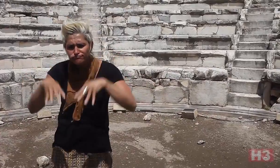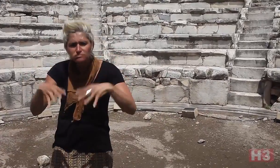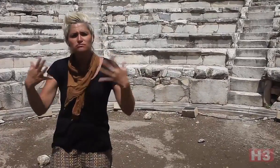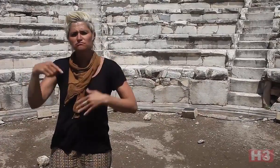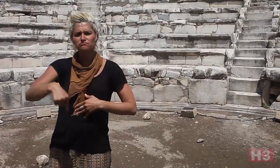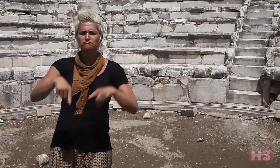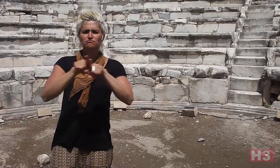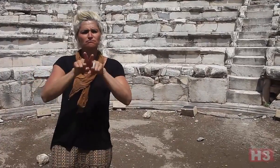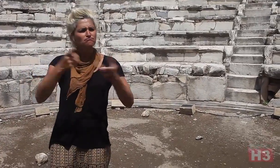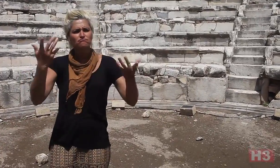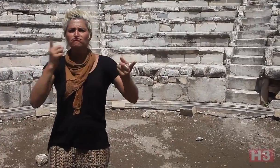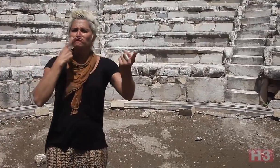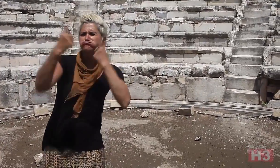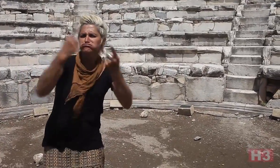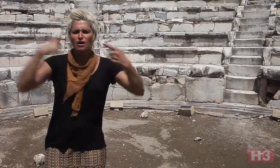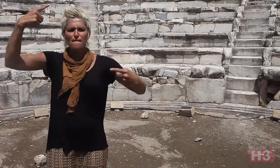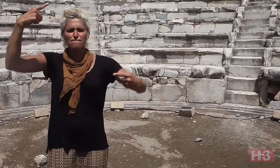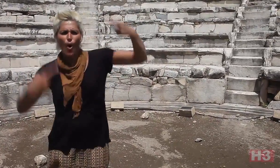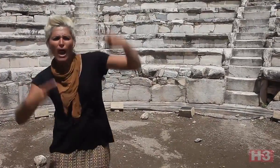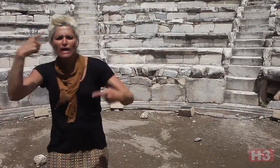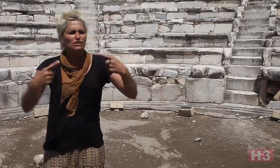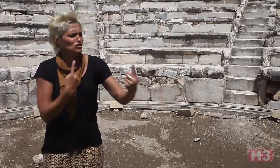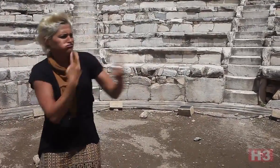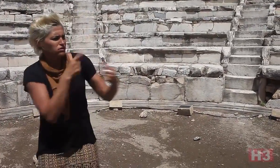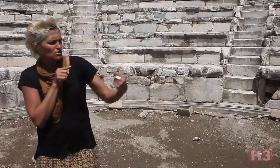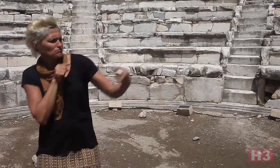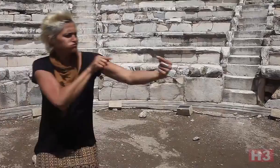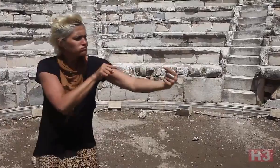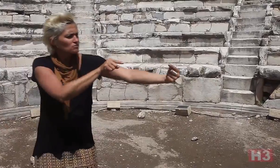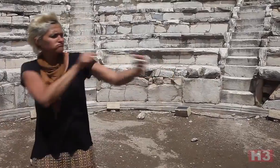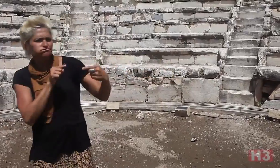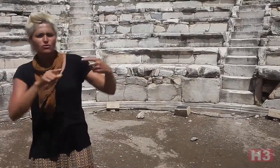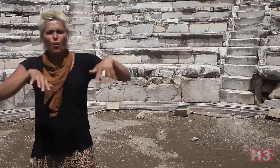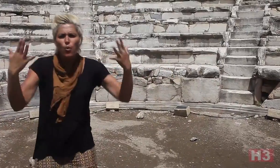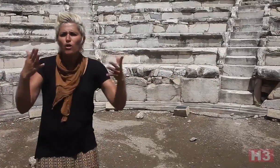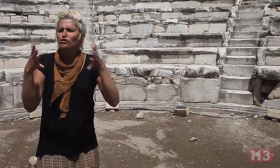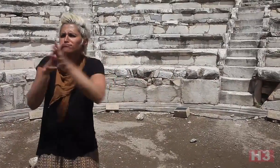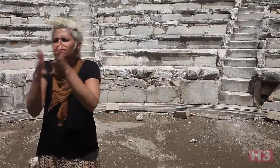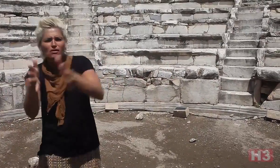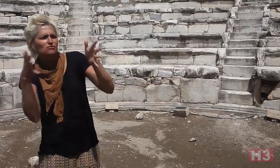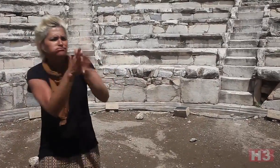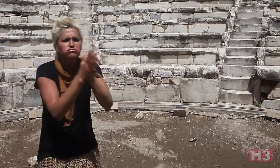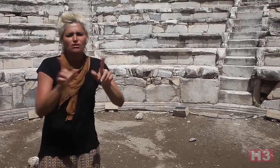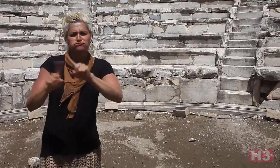People come here to listen to politics, discussions, arguments and debates.